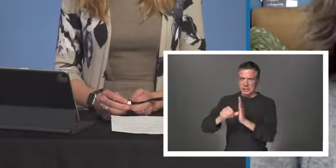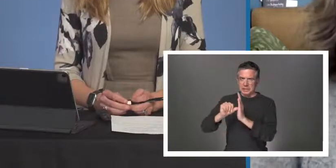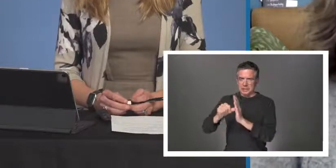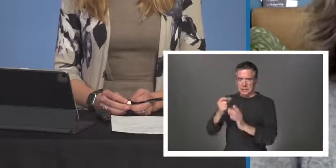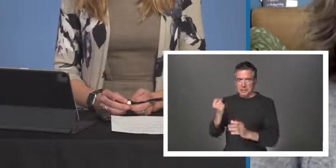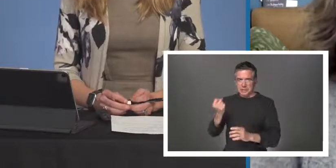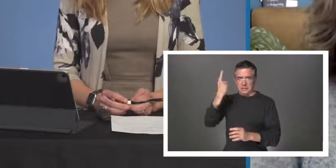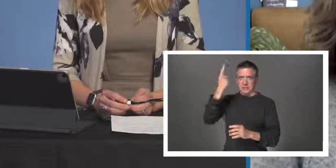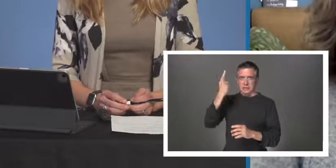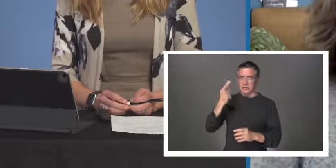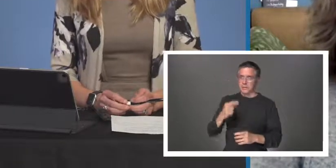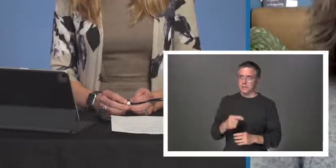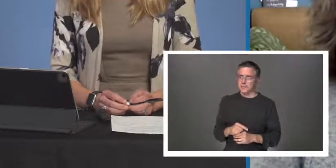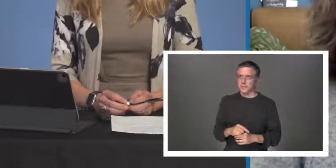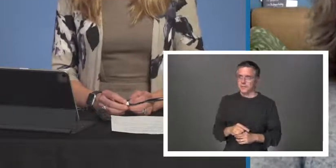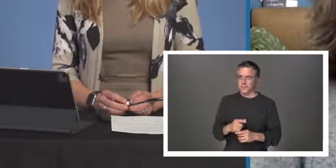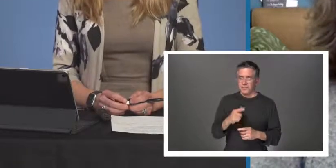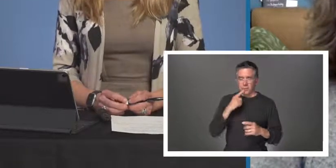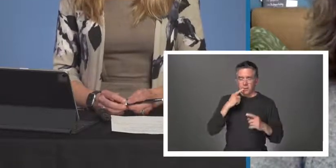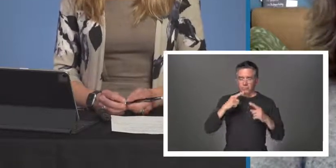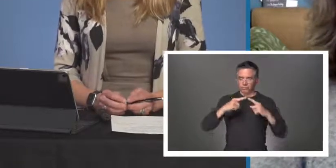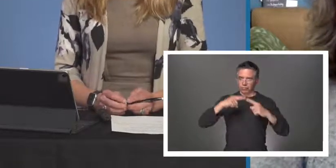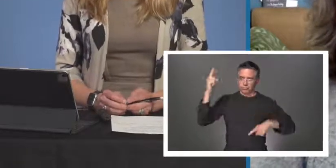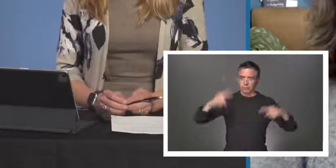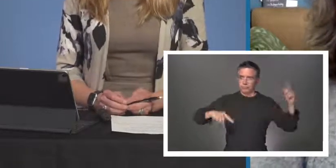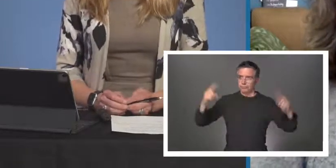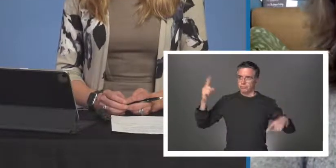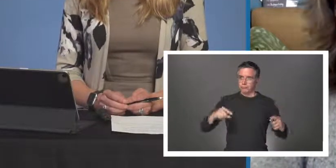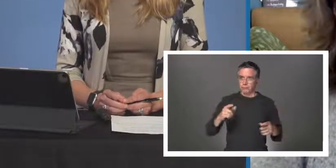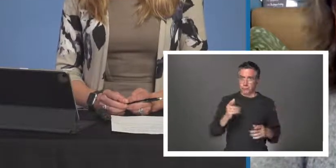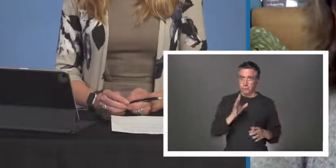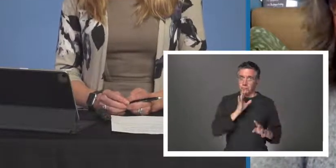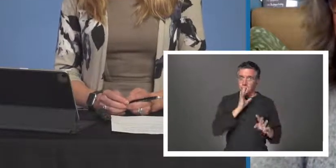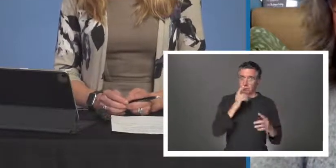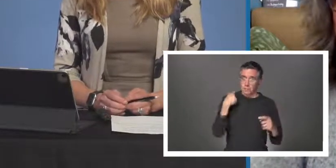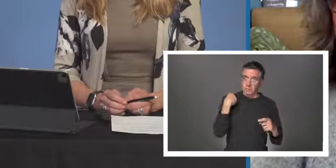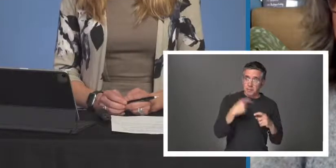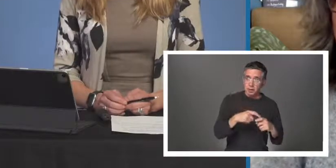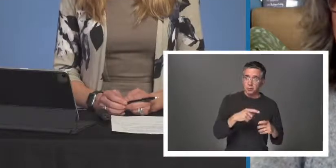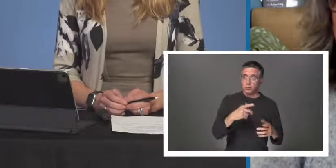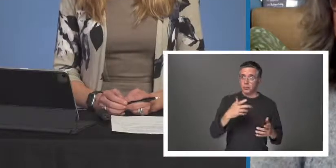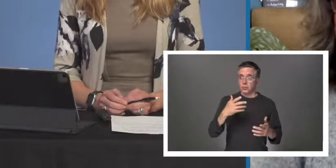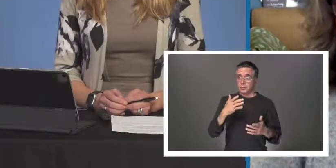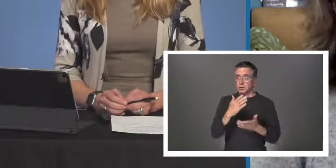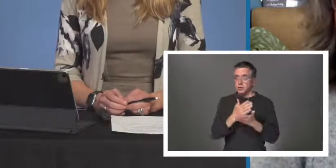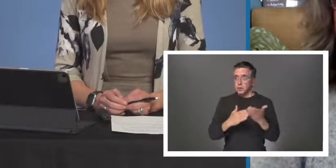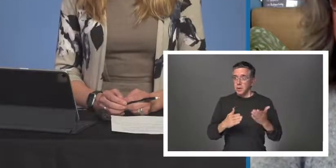People who speak Spanish as their primary language, or some indigenous languages from Mexico